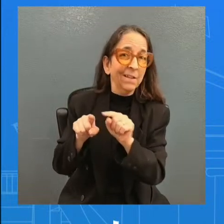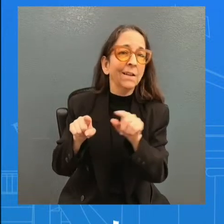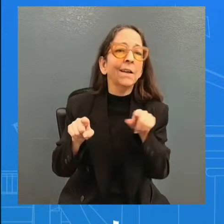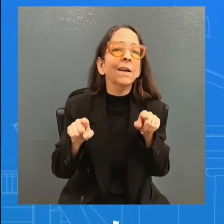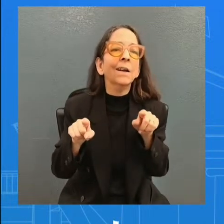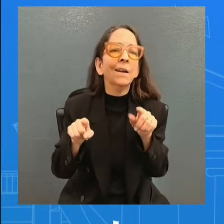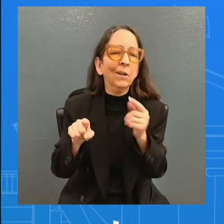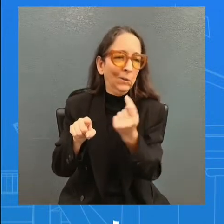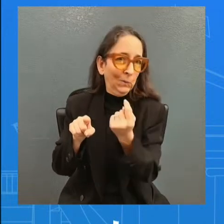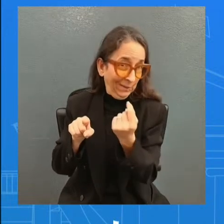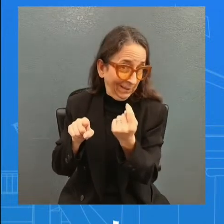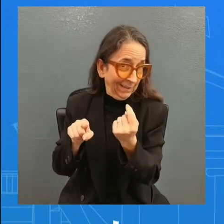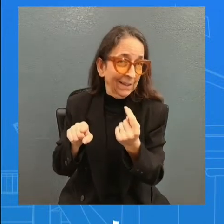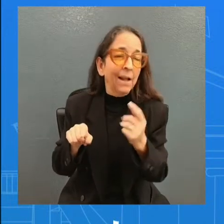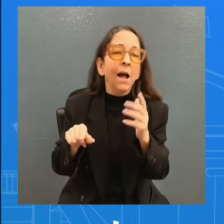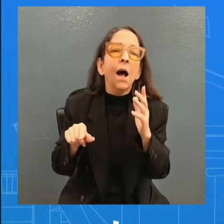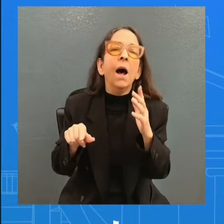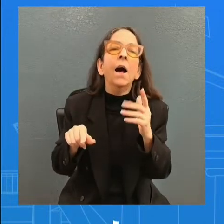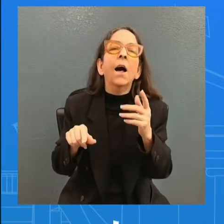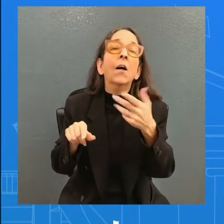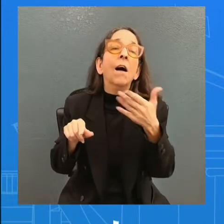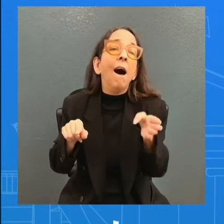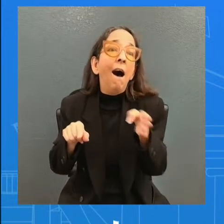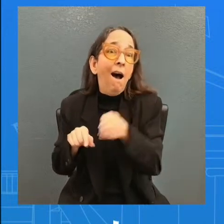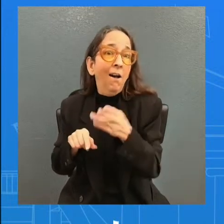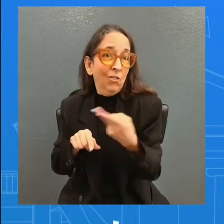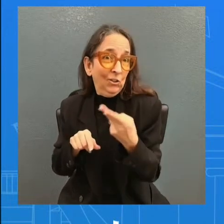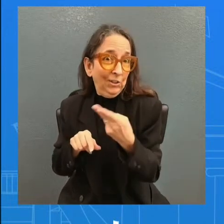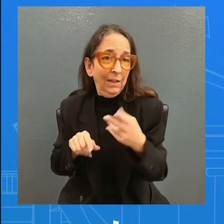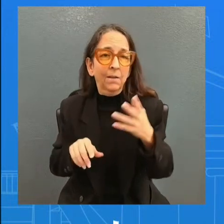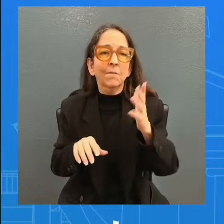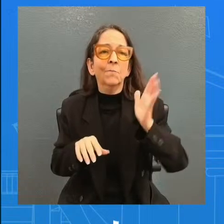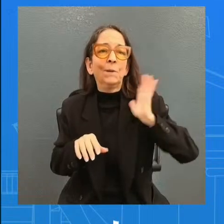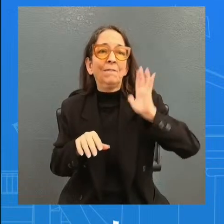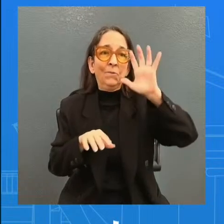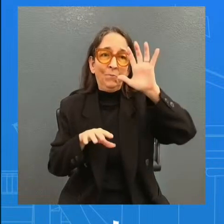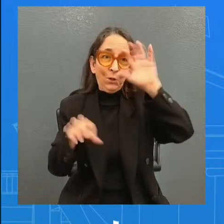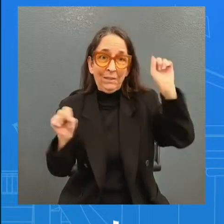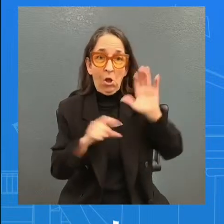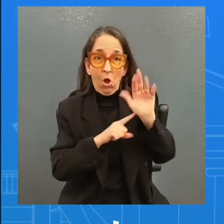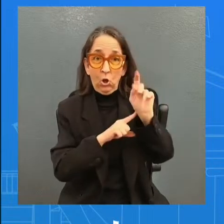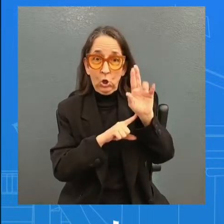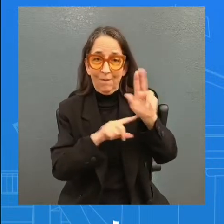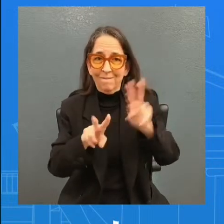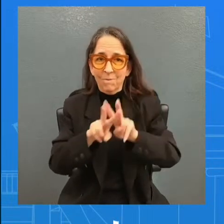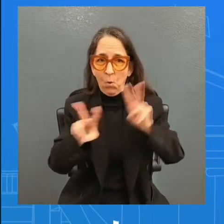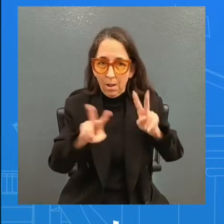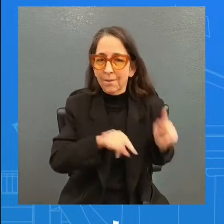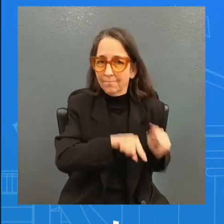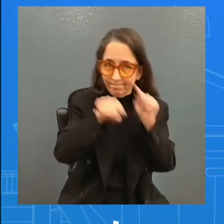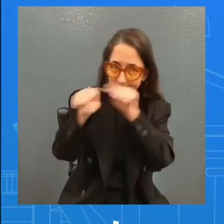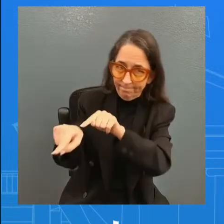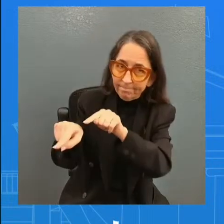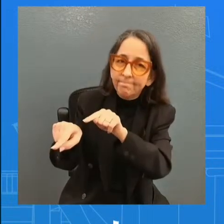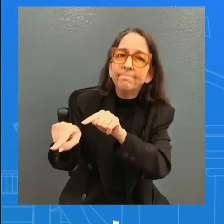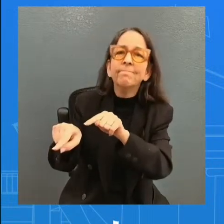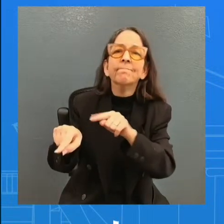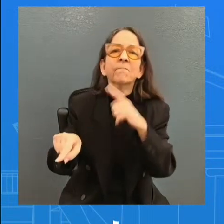for former President Jimmy Carter. As President Biden said, “The world lost an extraordinary leader, statesman, and humanitarian.”